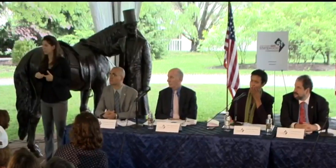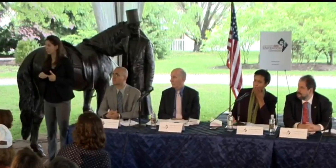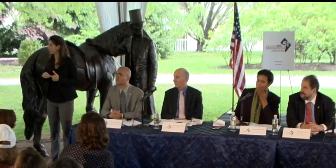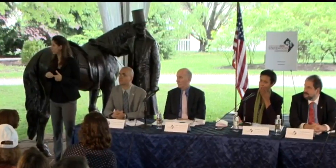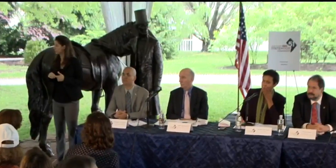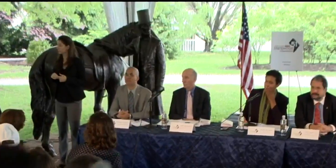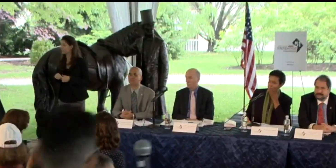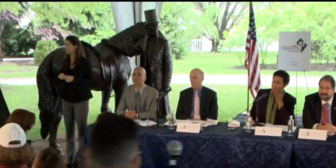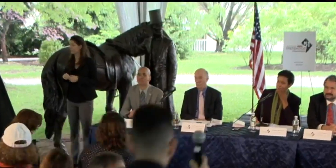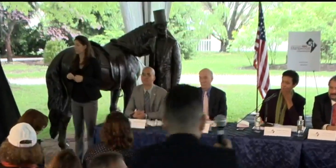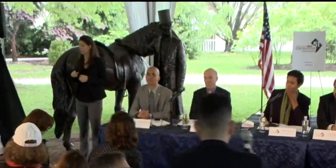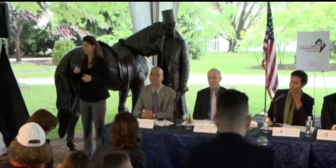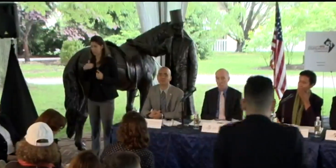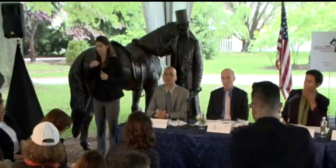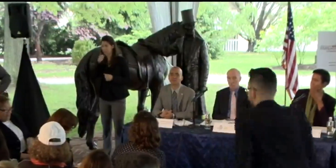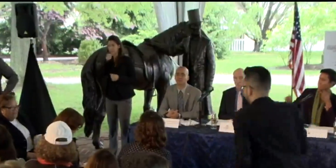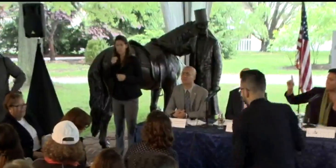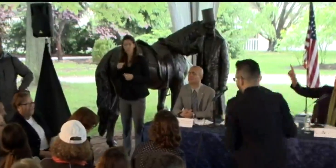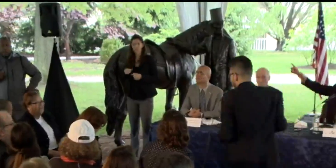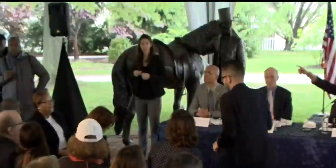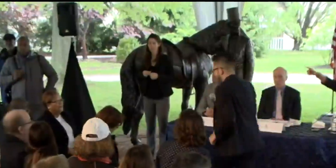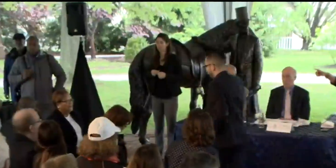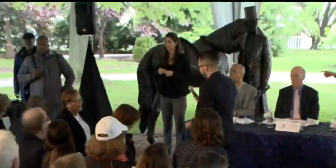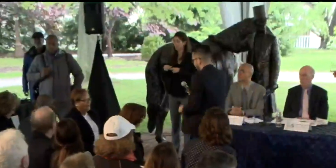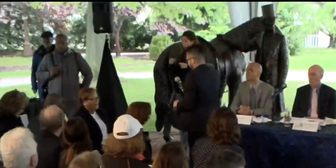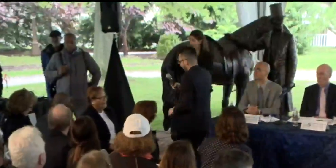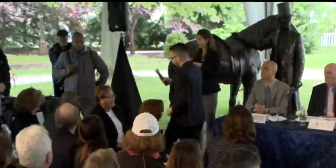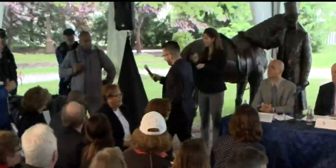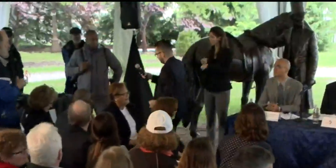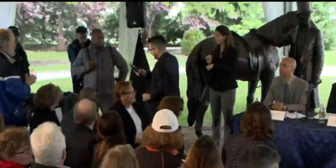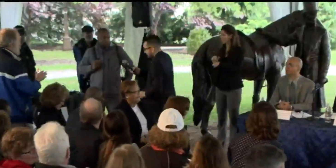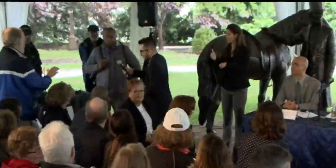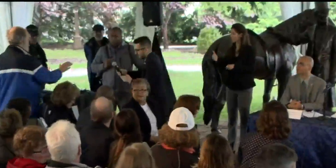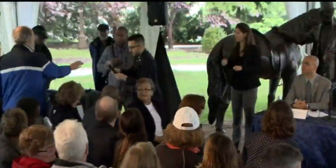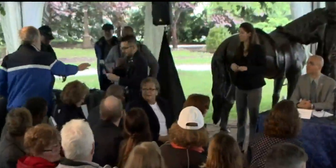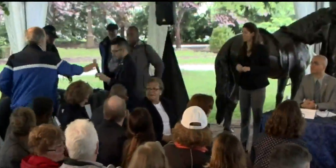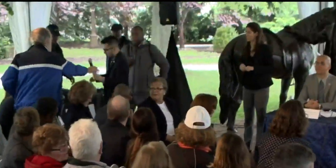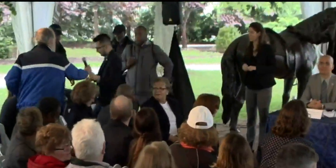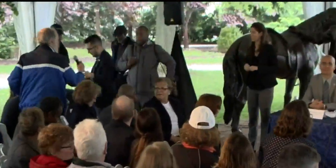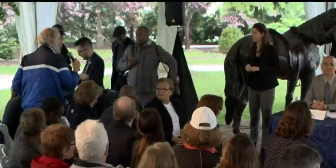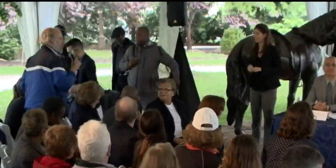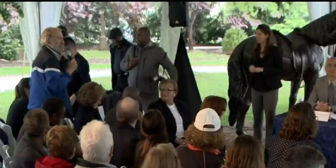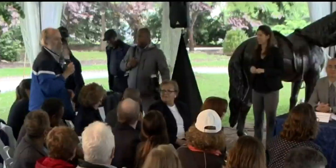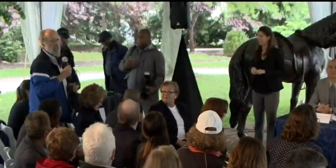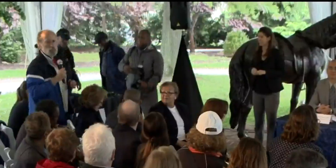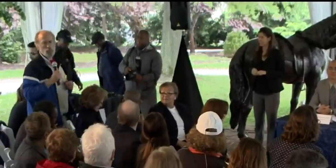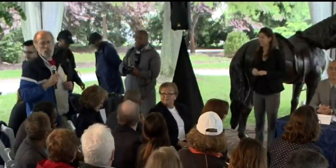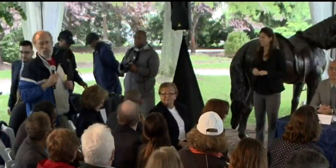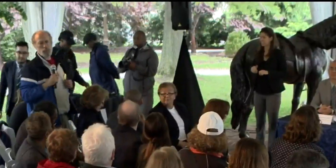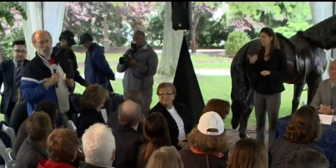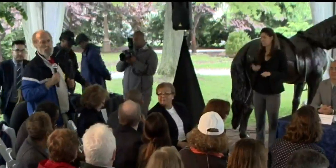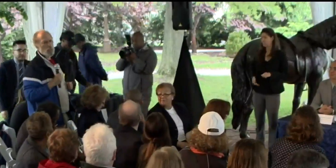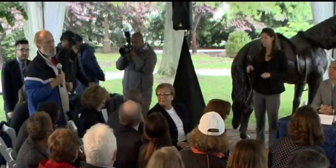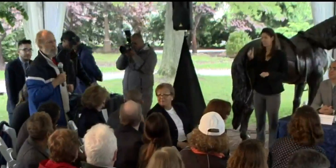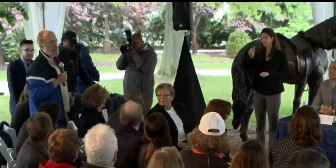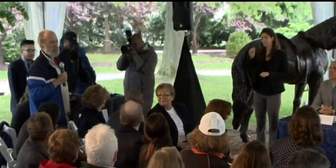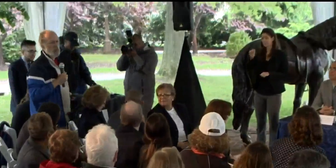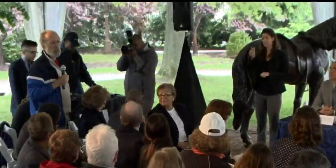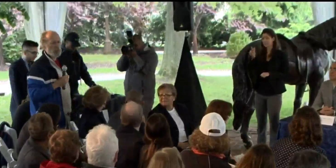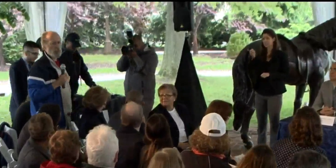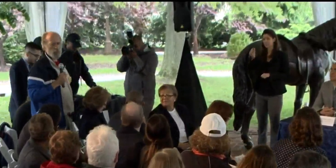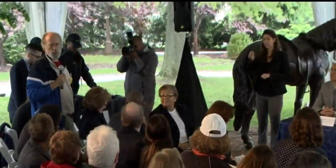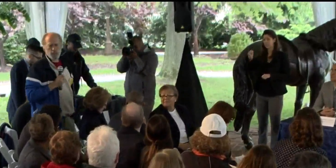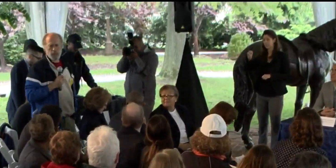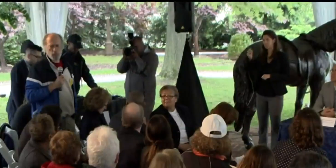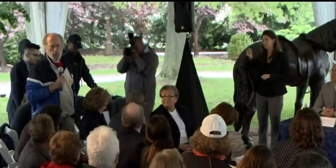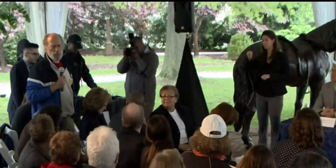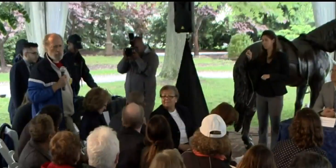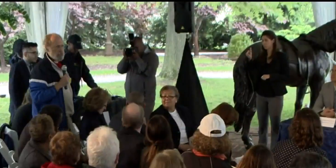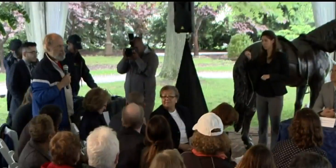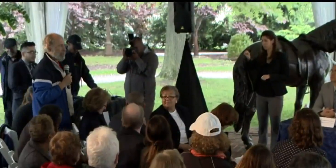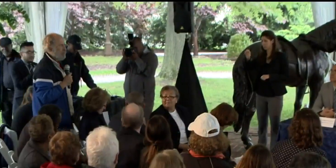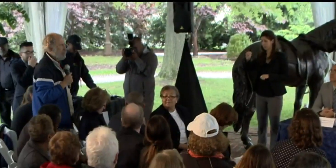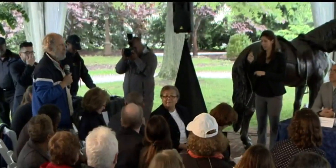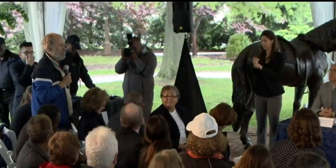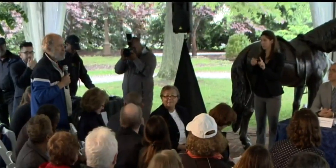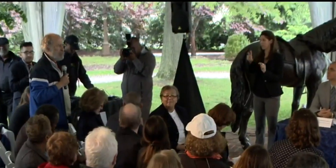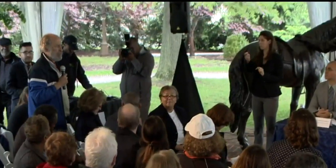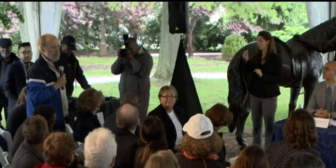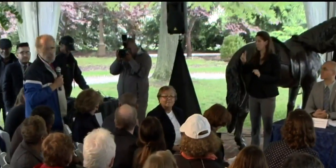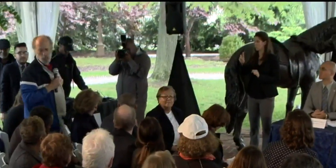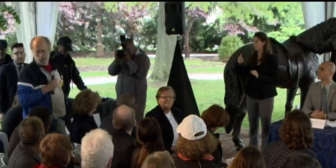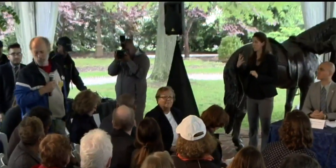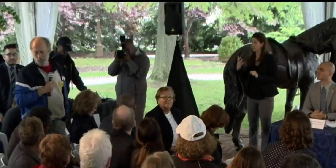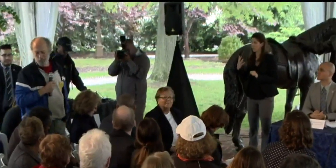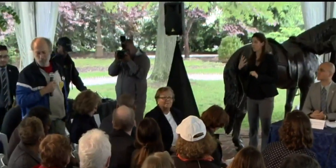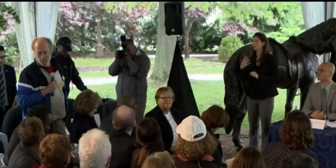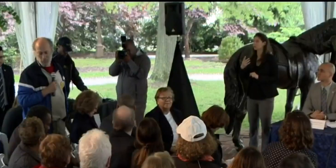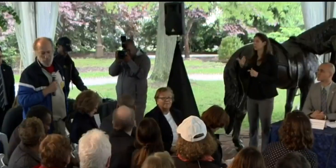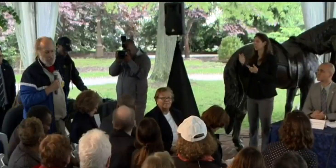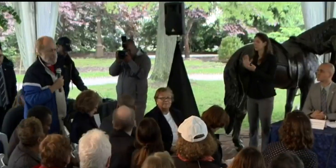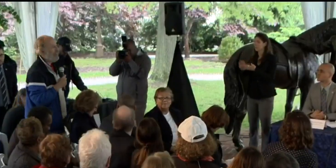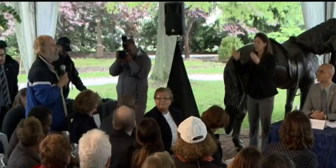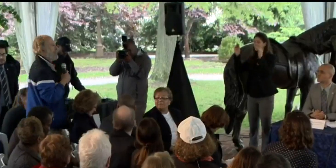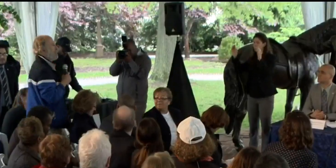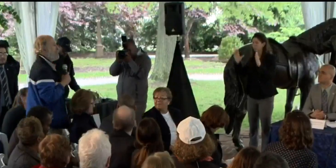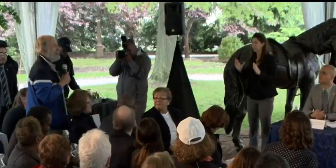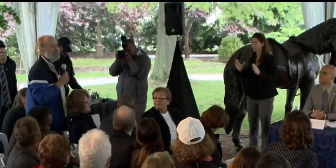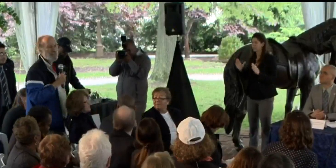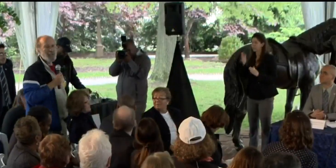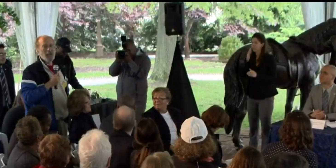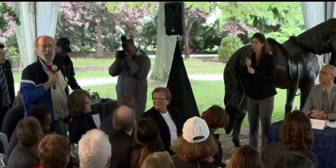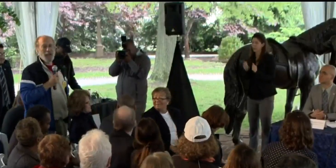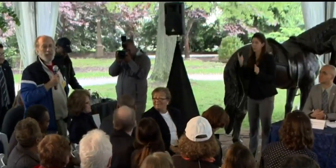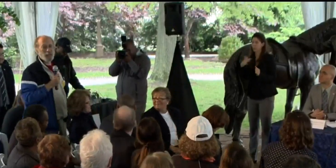QUESTION HERE, PROFESSOR?